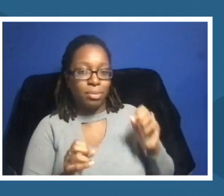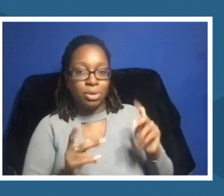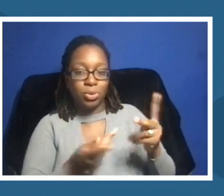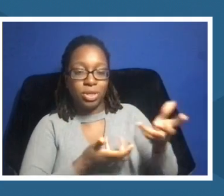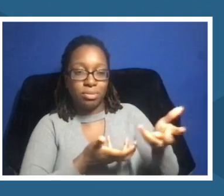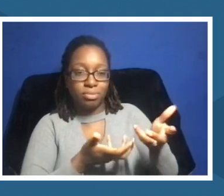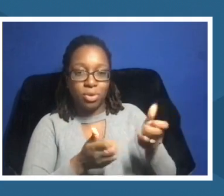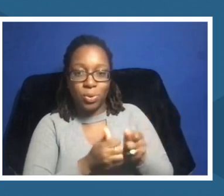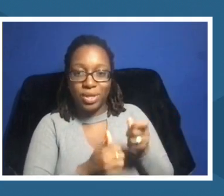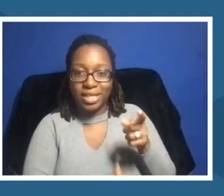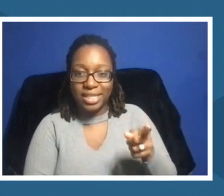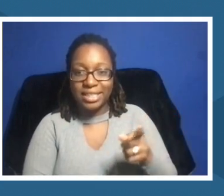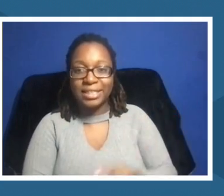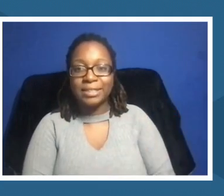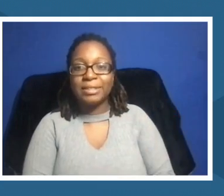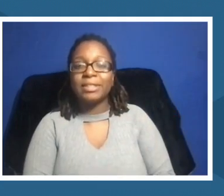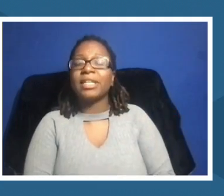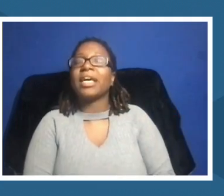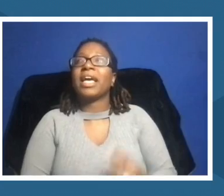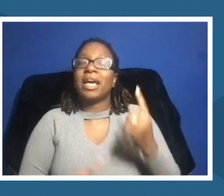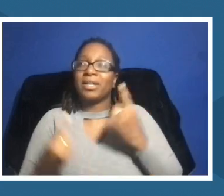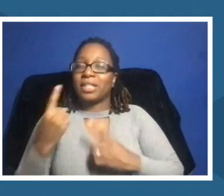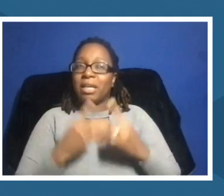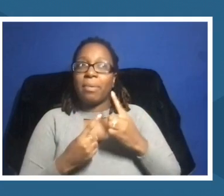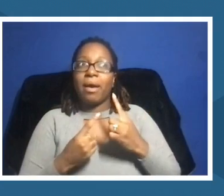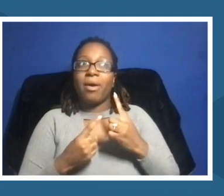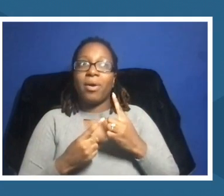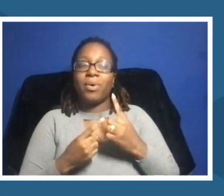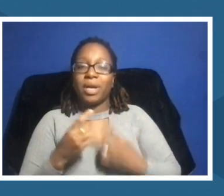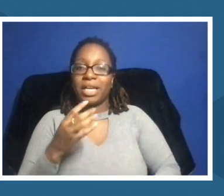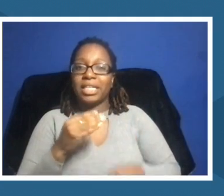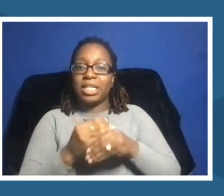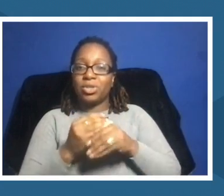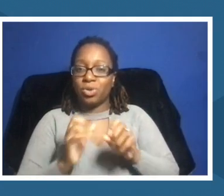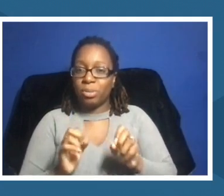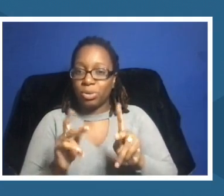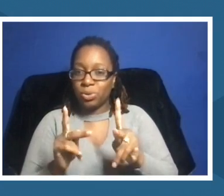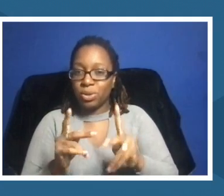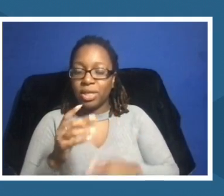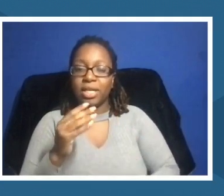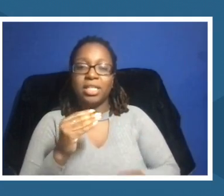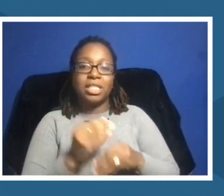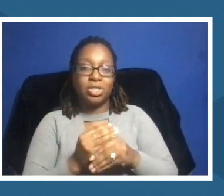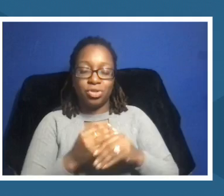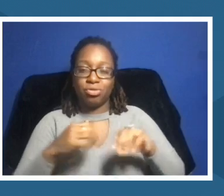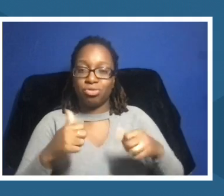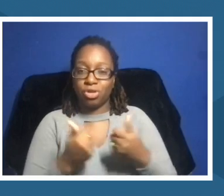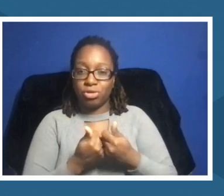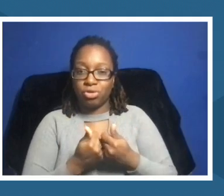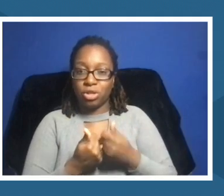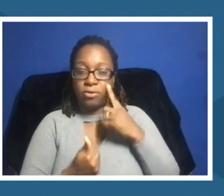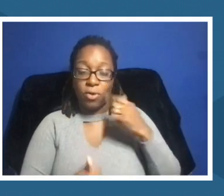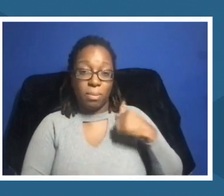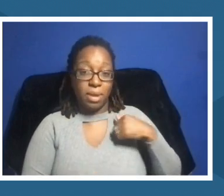as i was thinking about like additional opportunities and challenges one for me as a gay